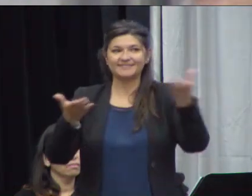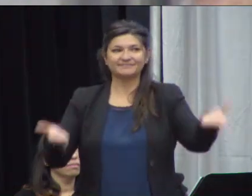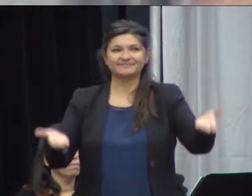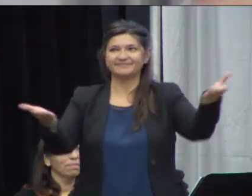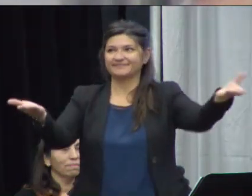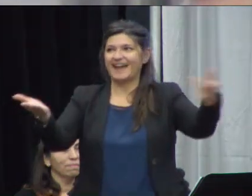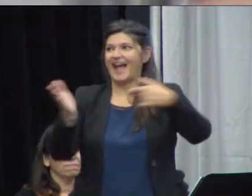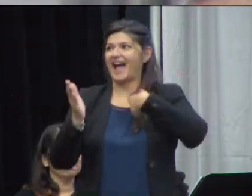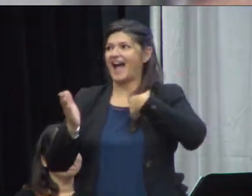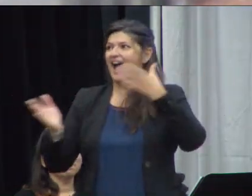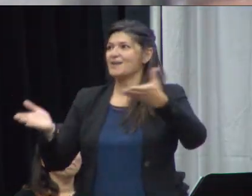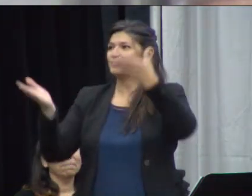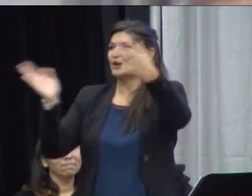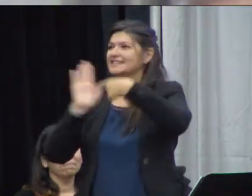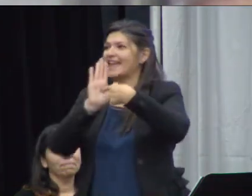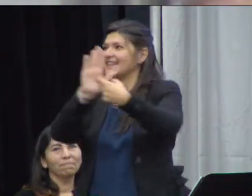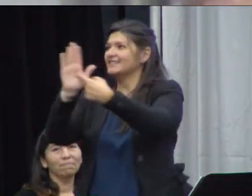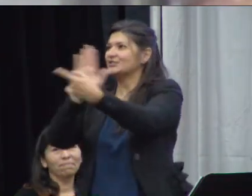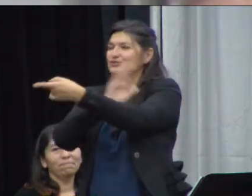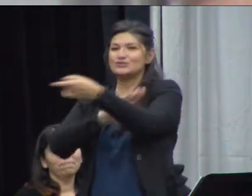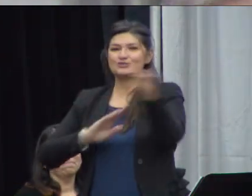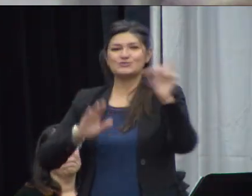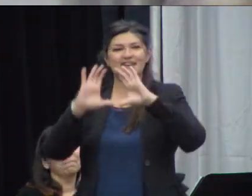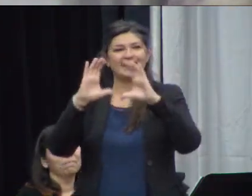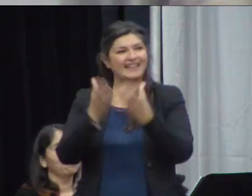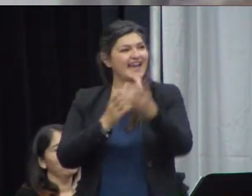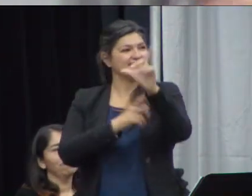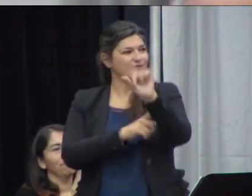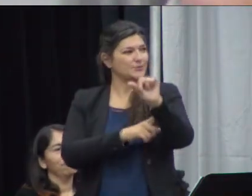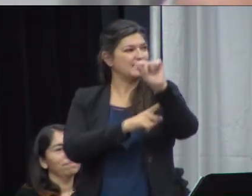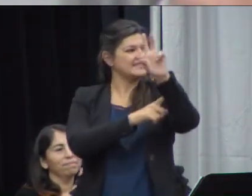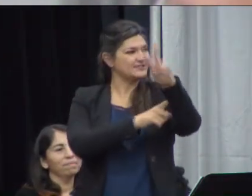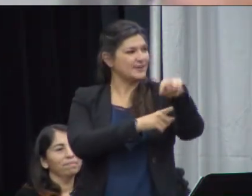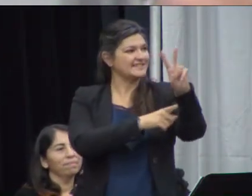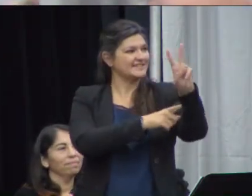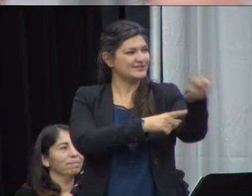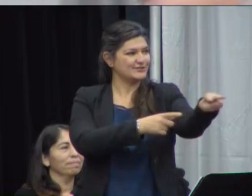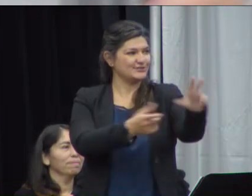(audience applauds)